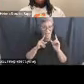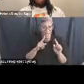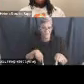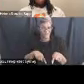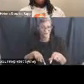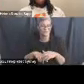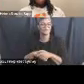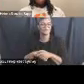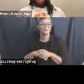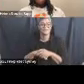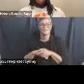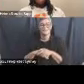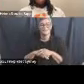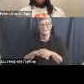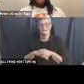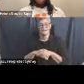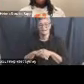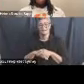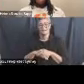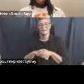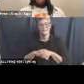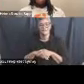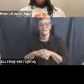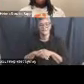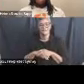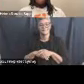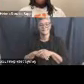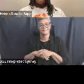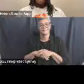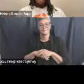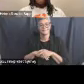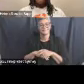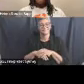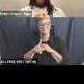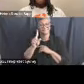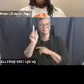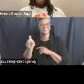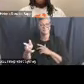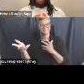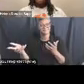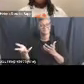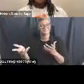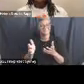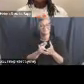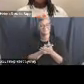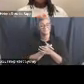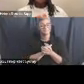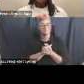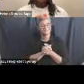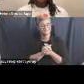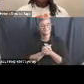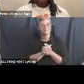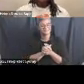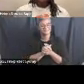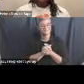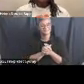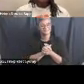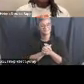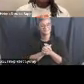question that, um, I'm going to bring forward is going to start with the voice of Helena.